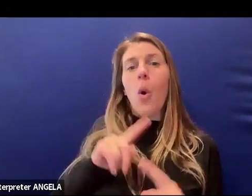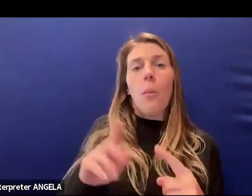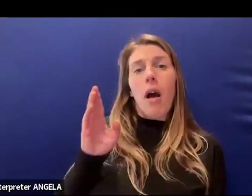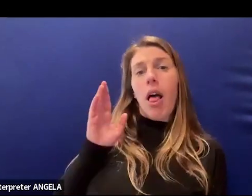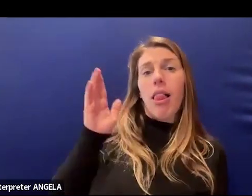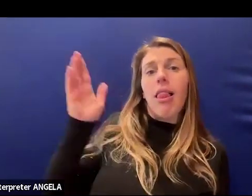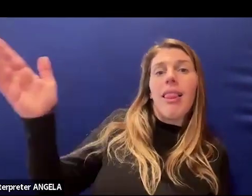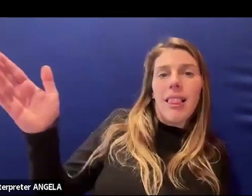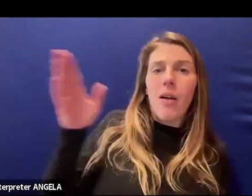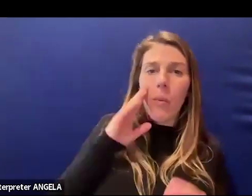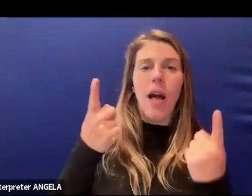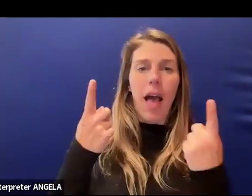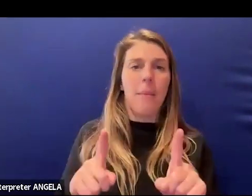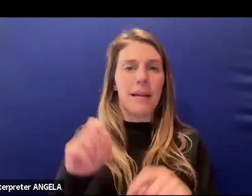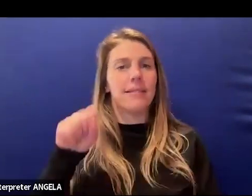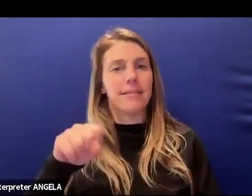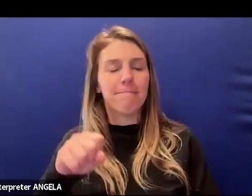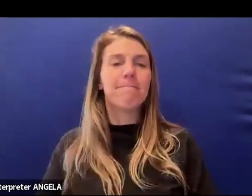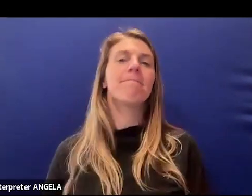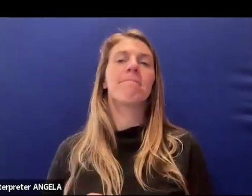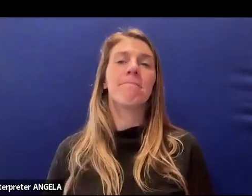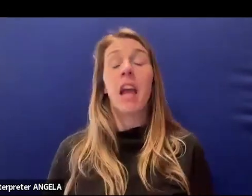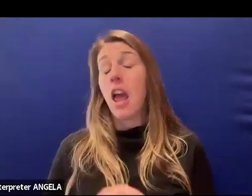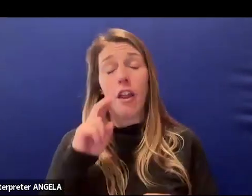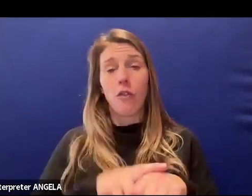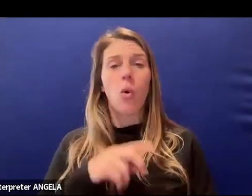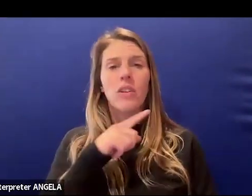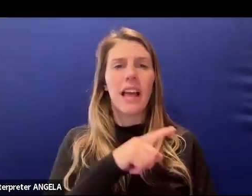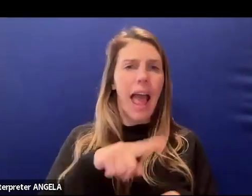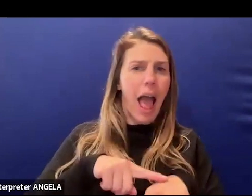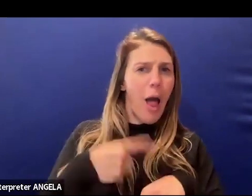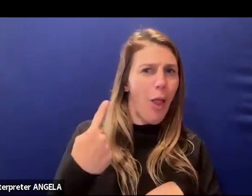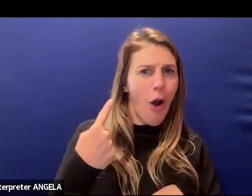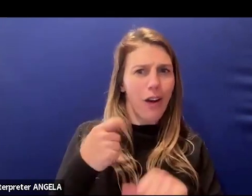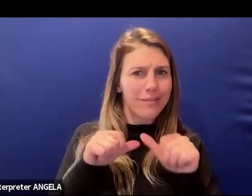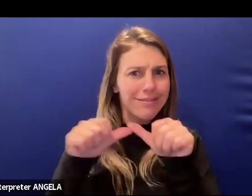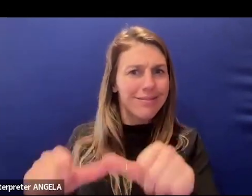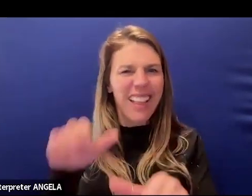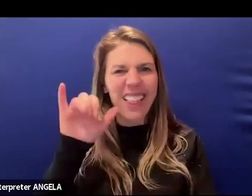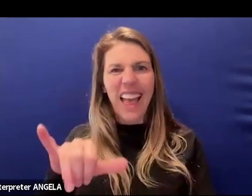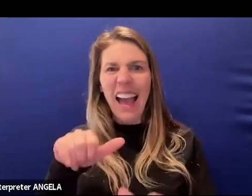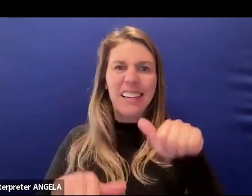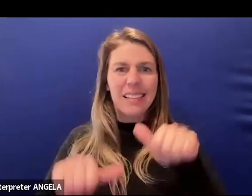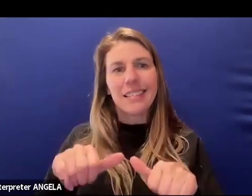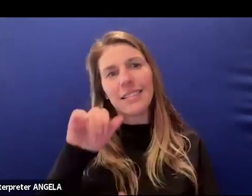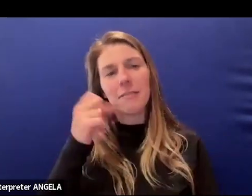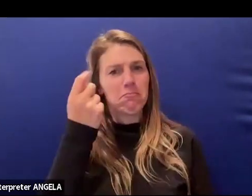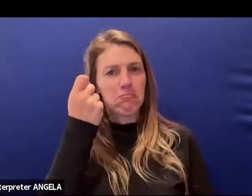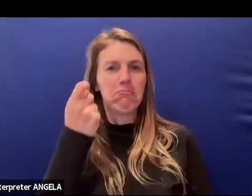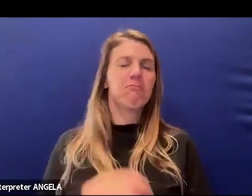but something that would happen over a much longer period. Of course, there are questions of how long should that continue to go on.